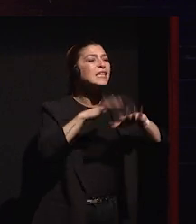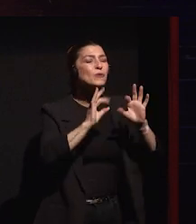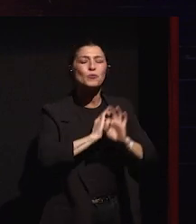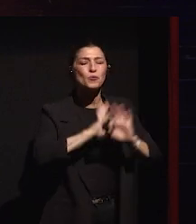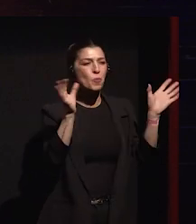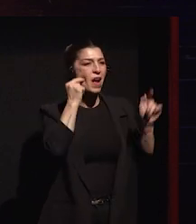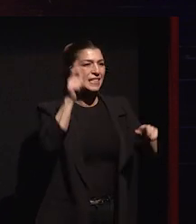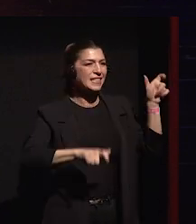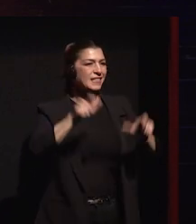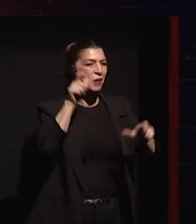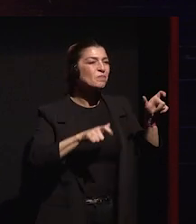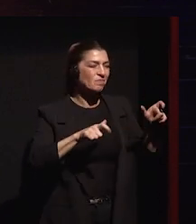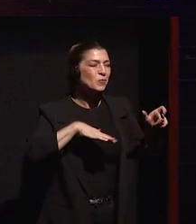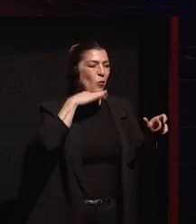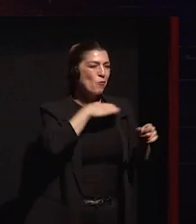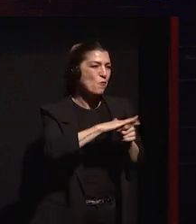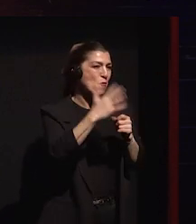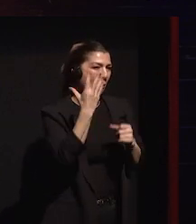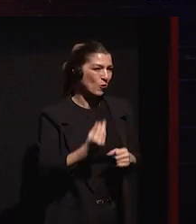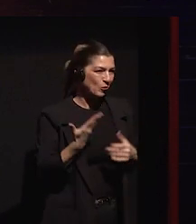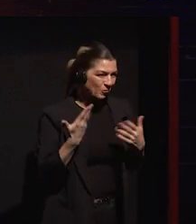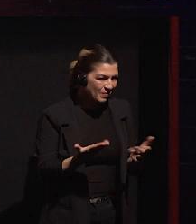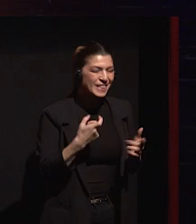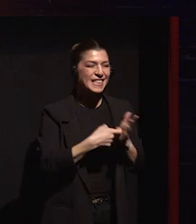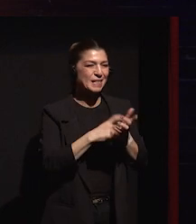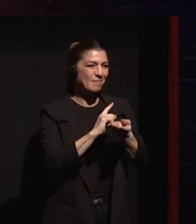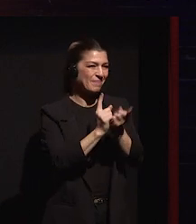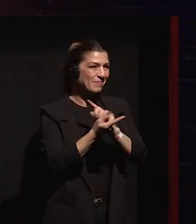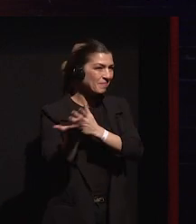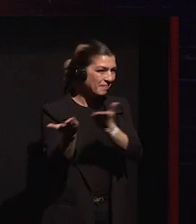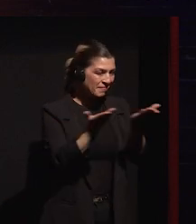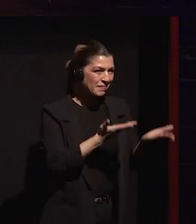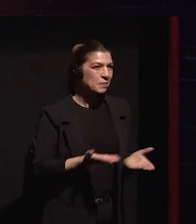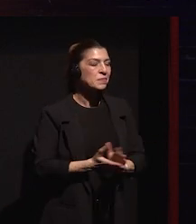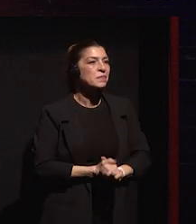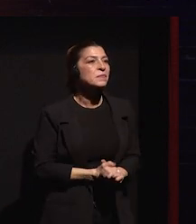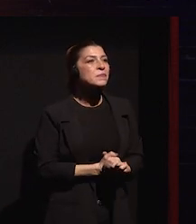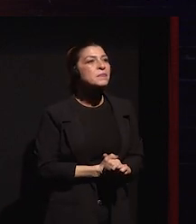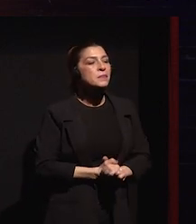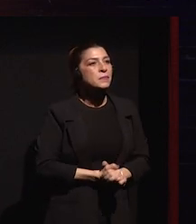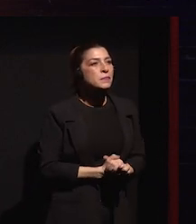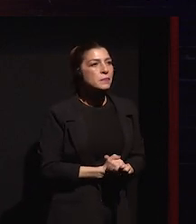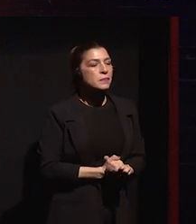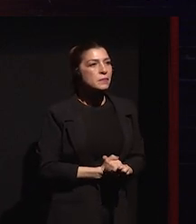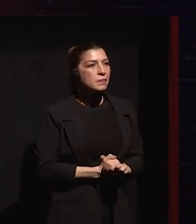like Jill, like Cherie, like and of course, like Esra. So we're pleased to be in partnership.